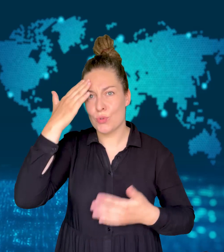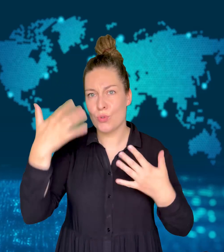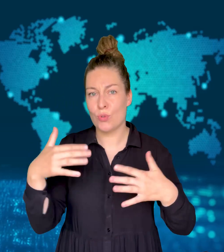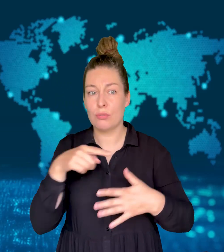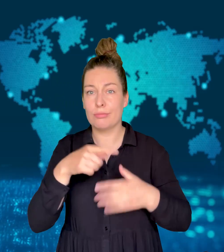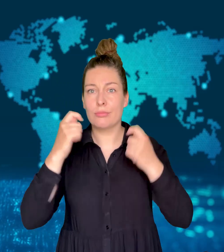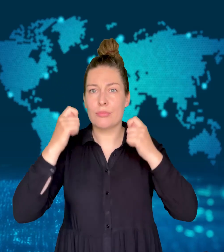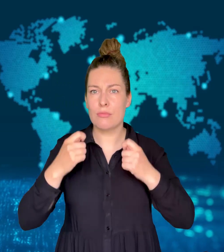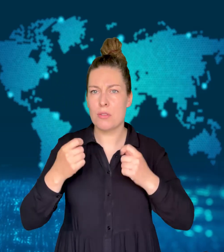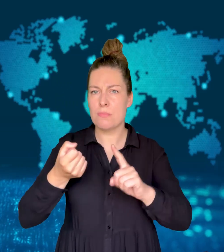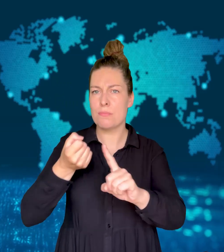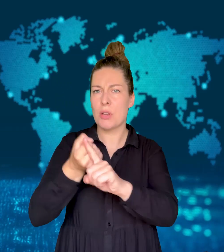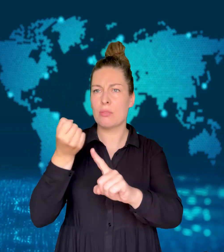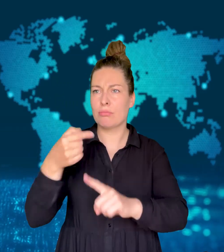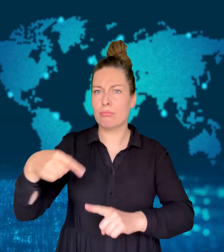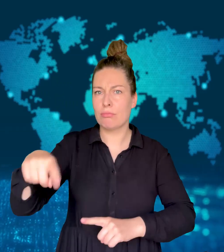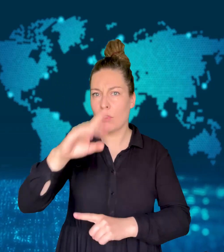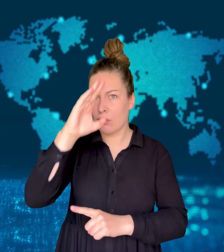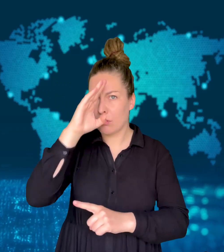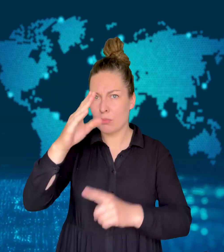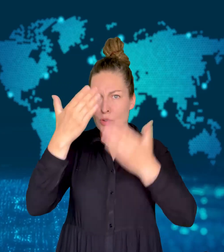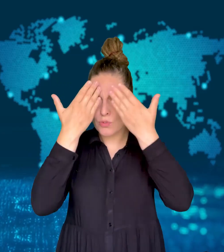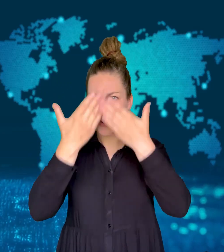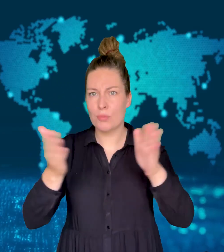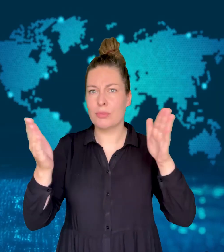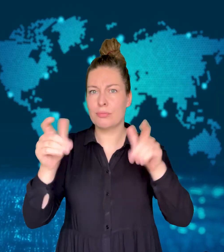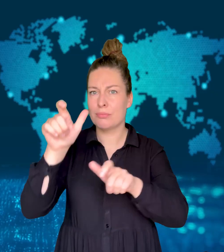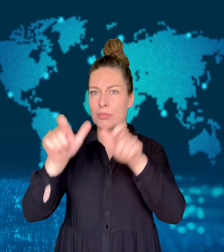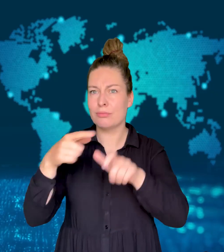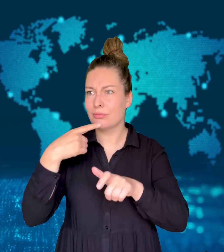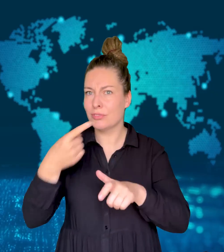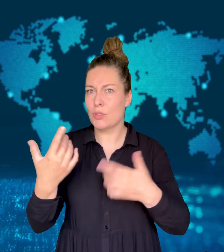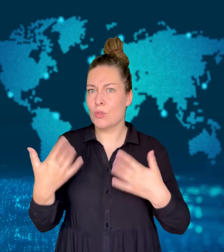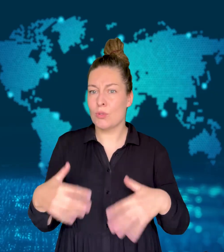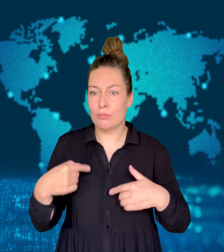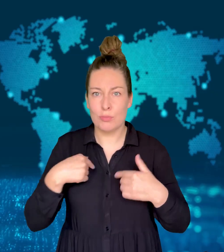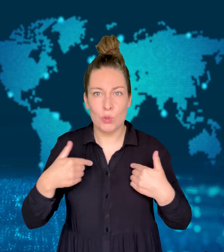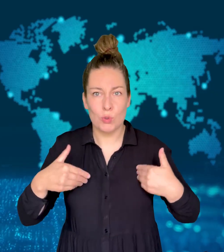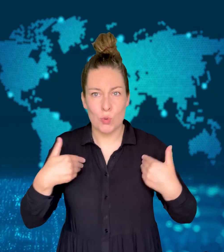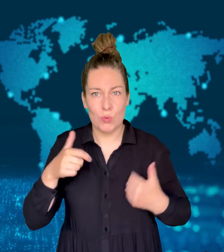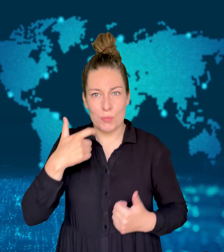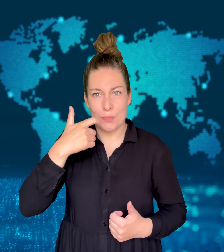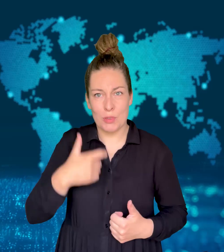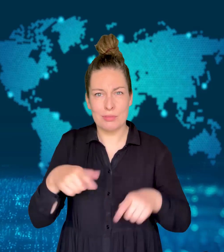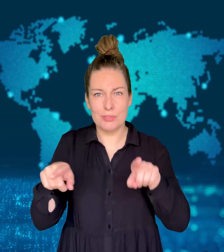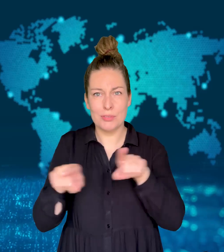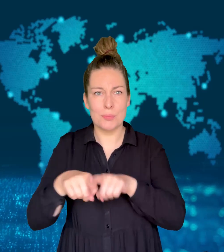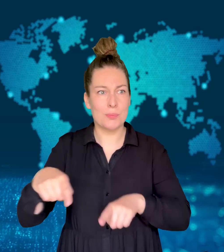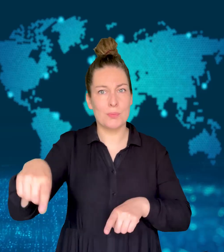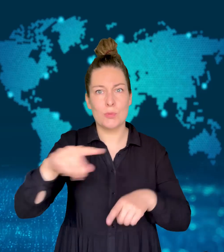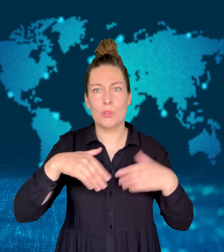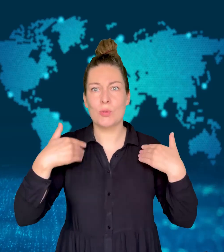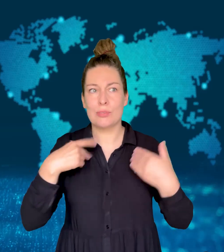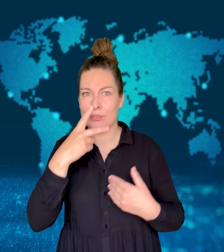As people took note of the protests, she became famous for bluntly telling